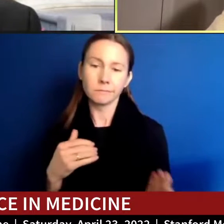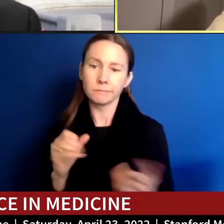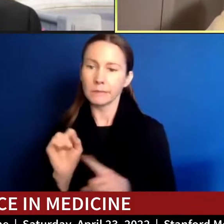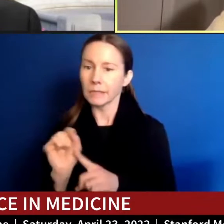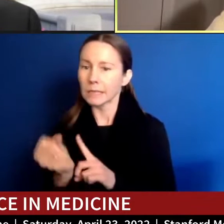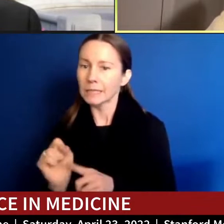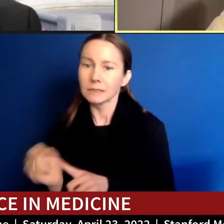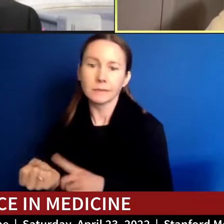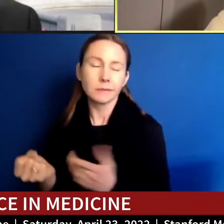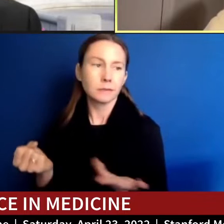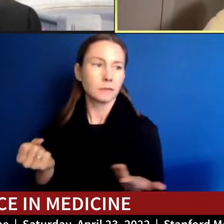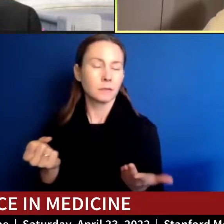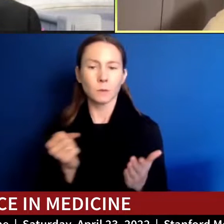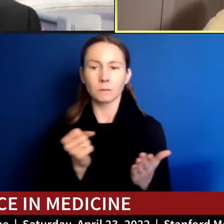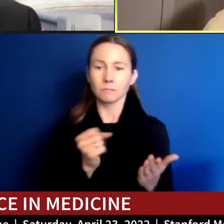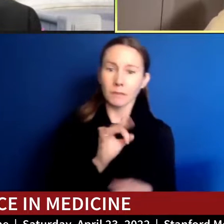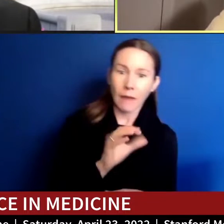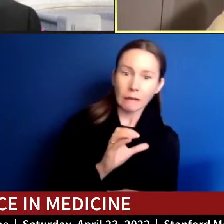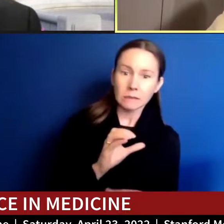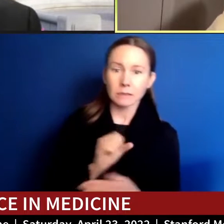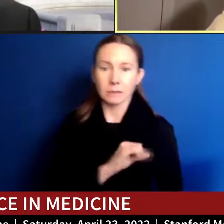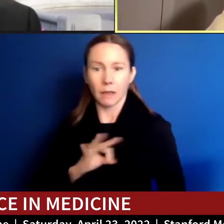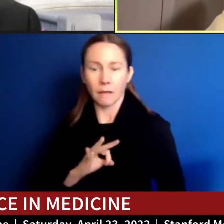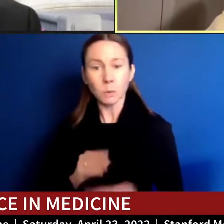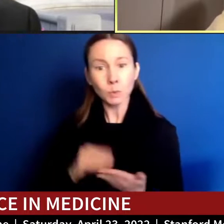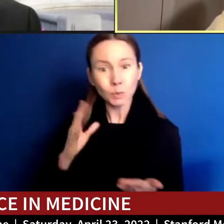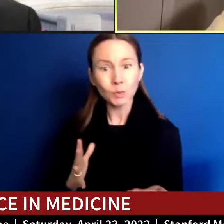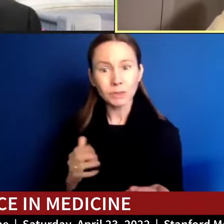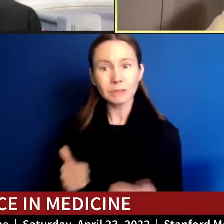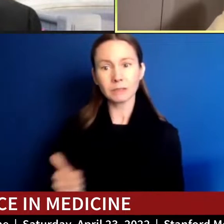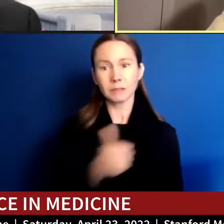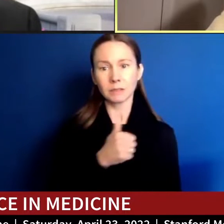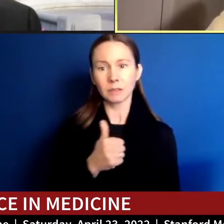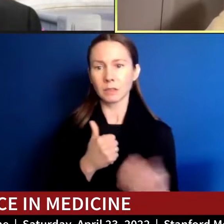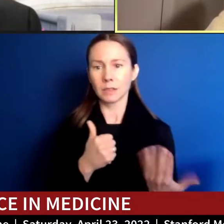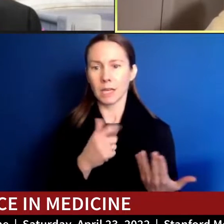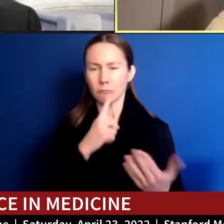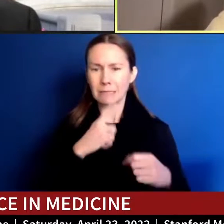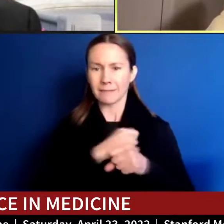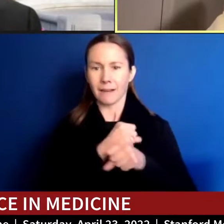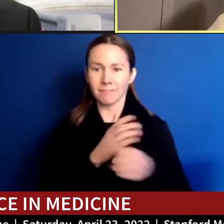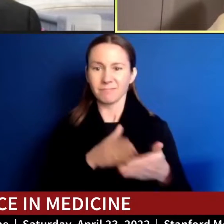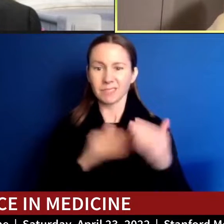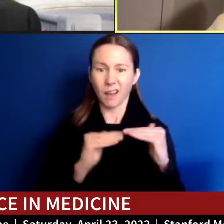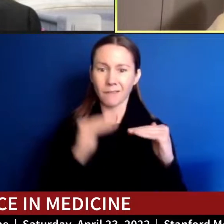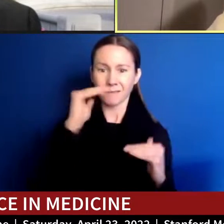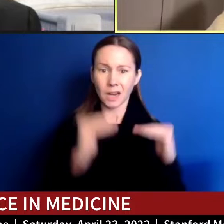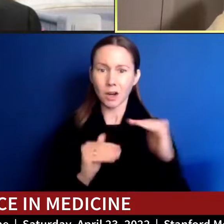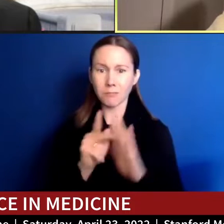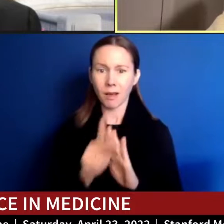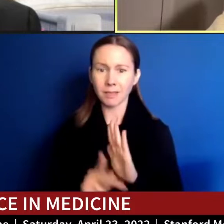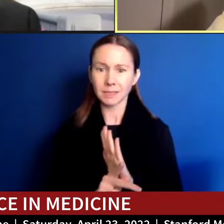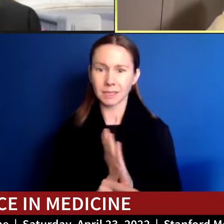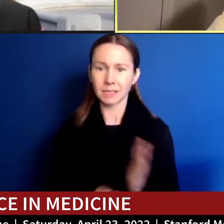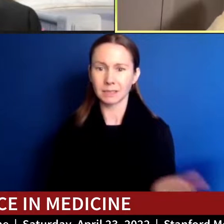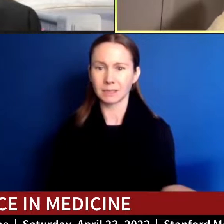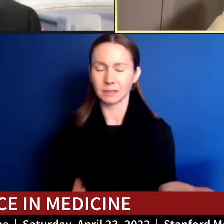students, faculties, staff, you know, fighting unfair policies, transphobia on campus,